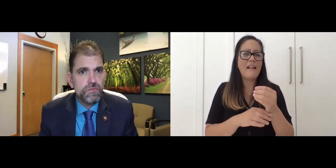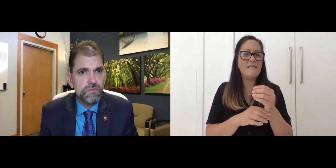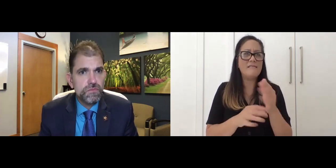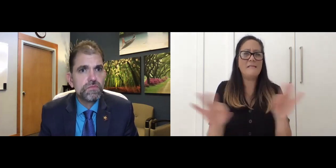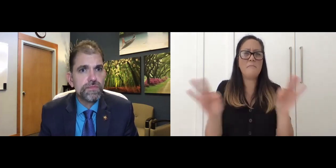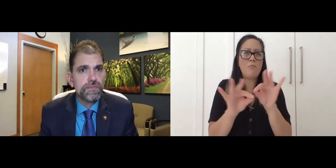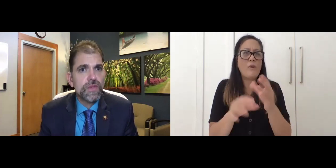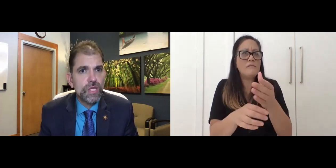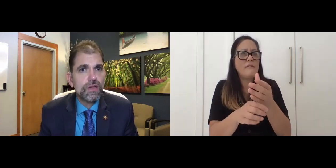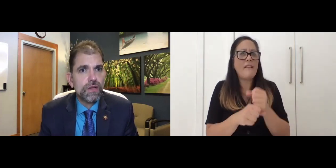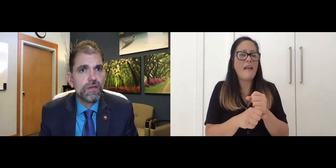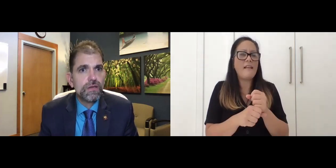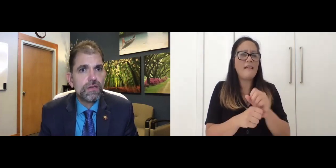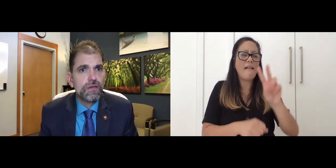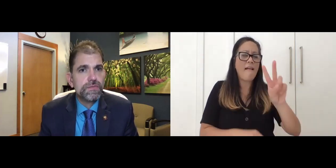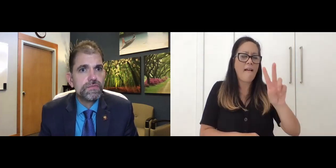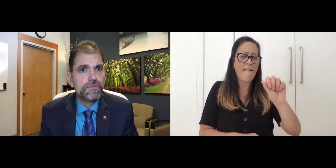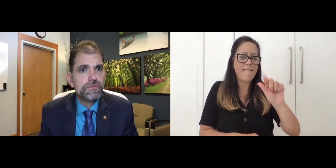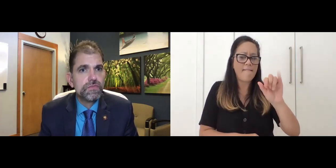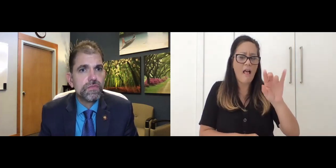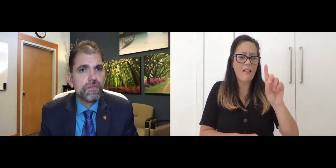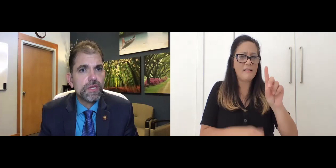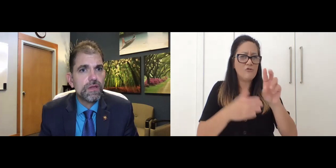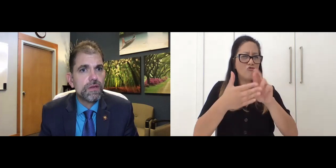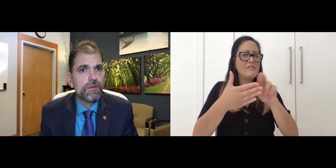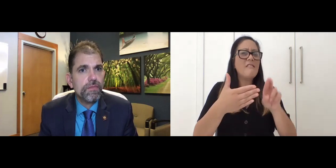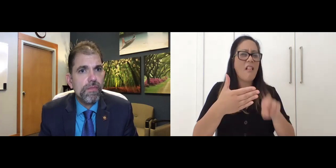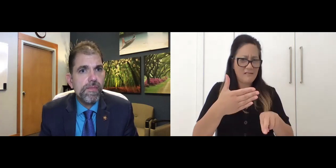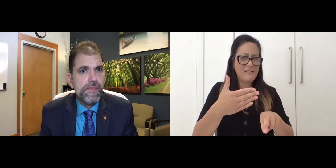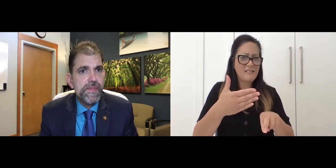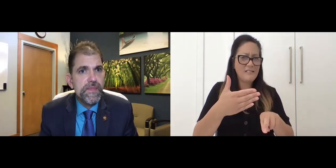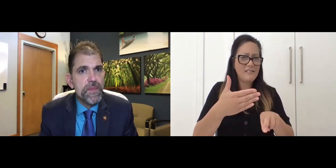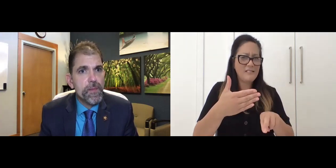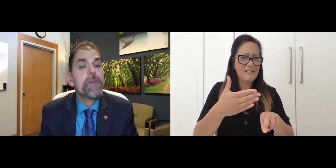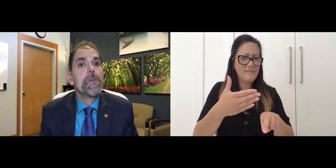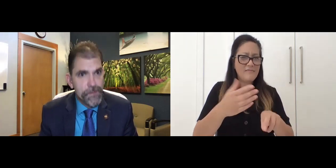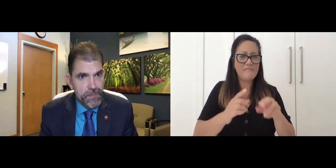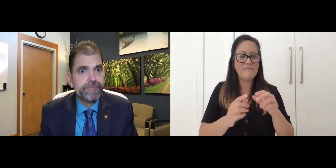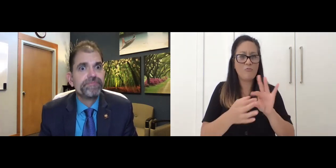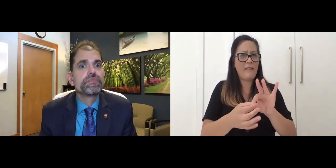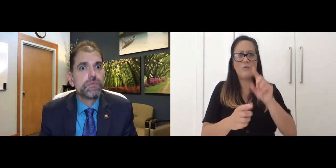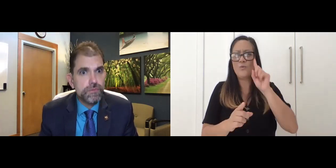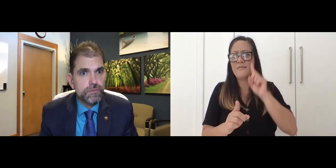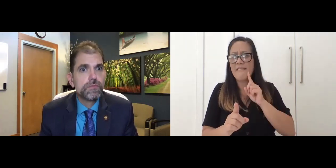evaluations and how important it is to get valid results